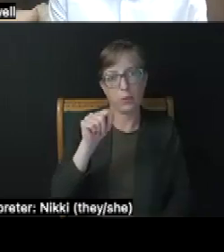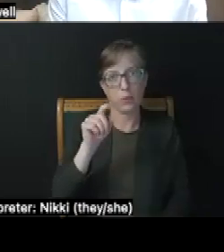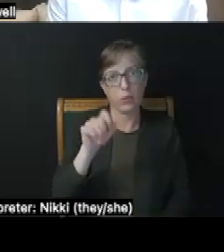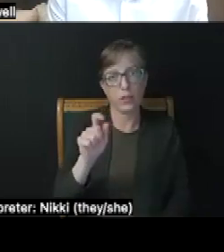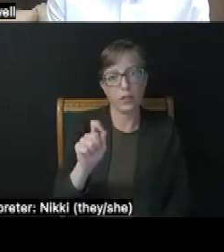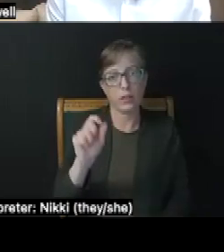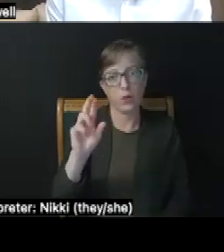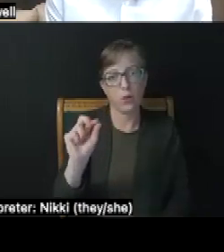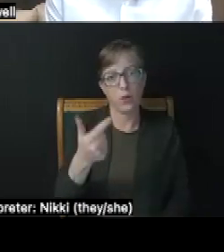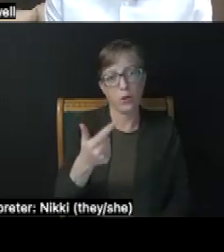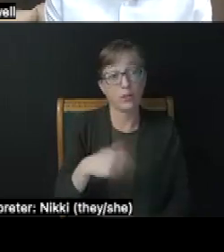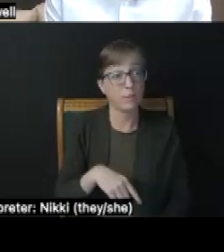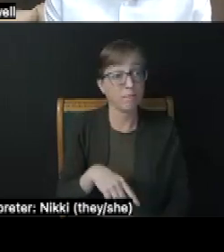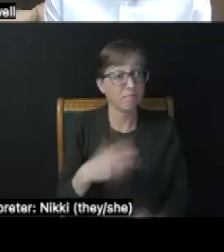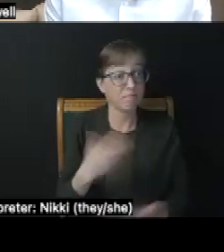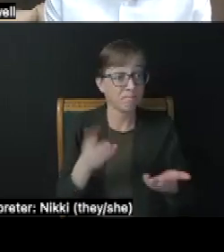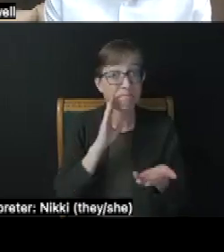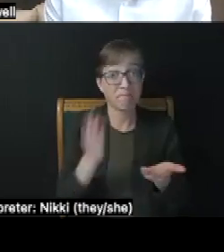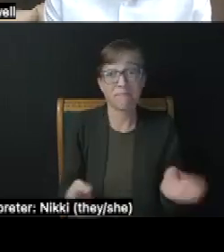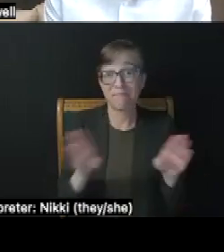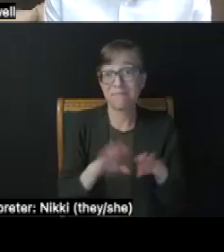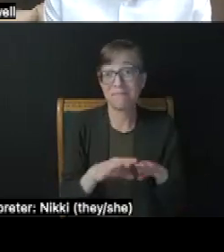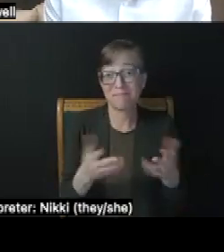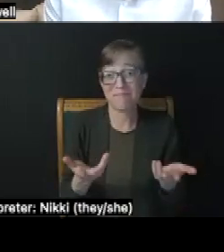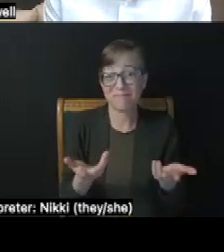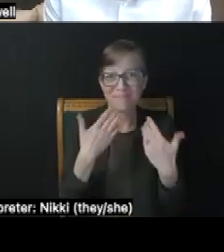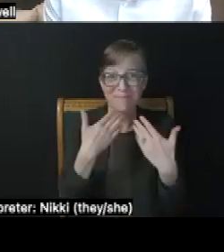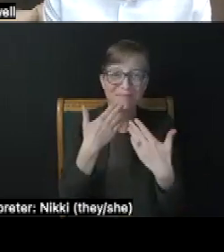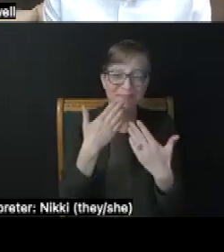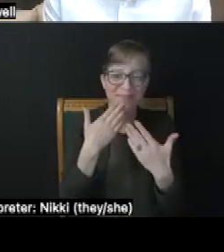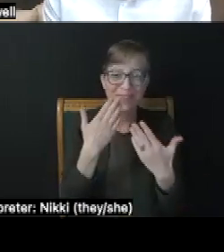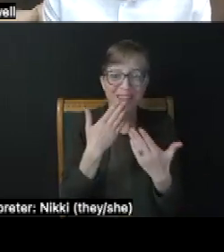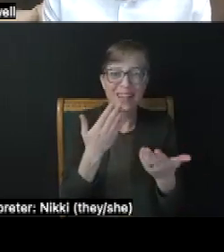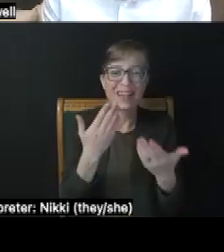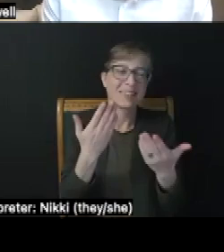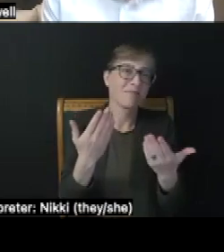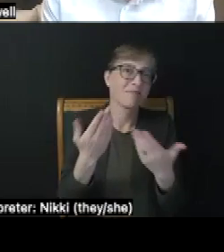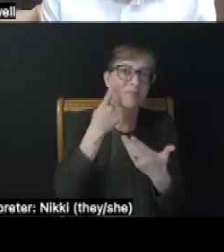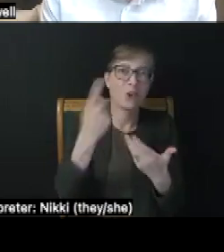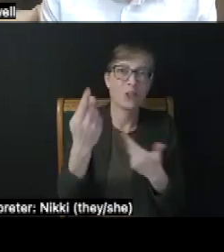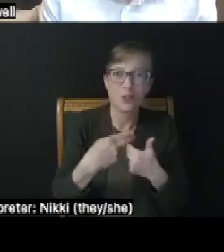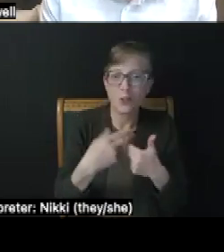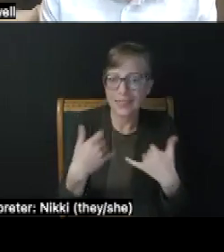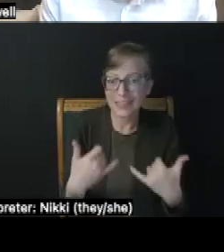that I'm just going to close out and thanks everyone for participating. And see you in the next.